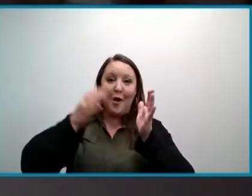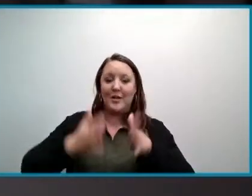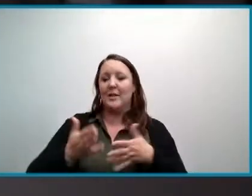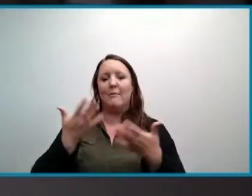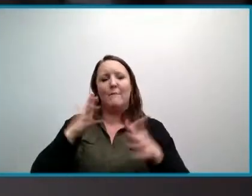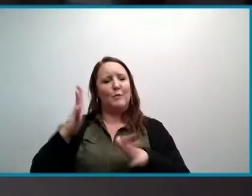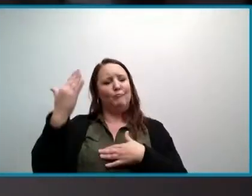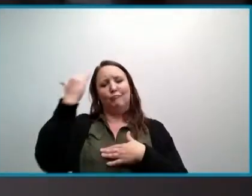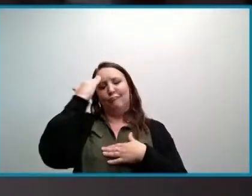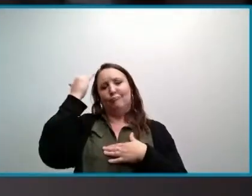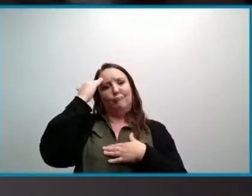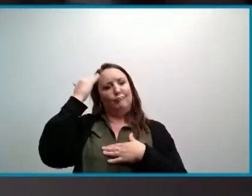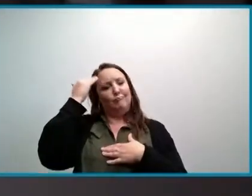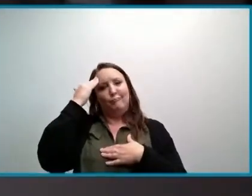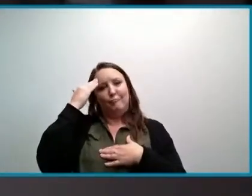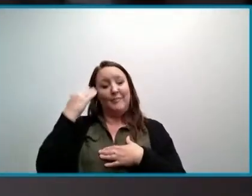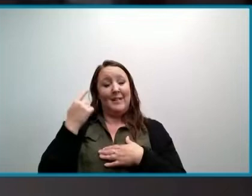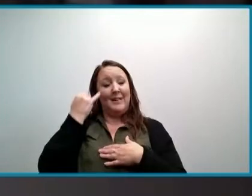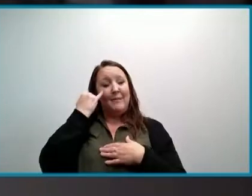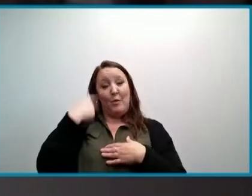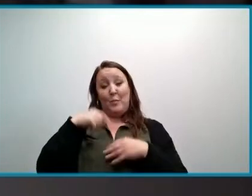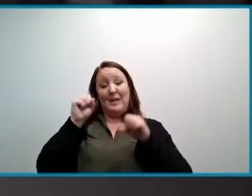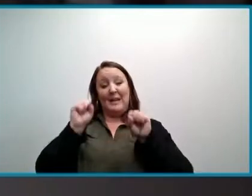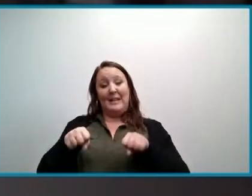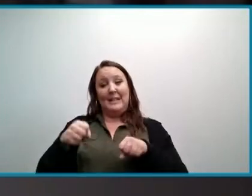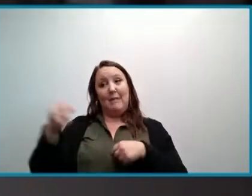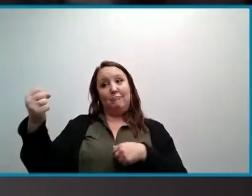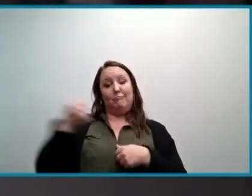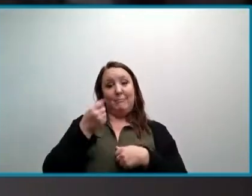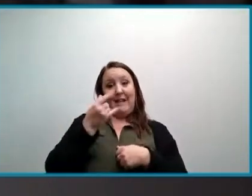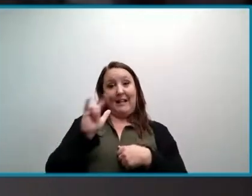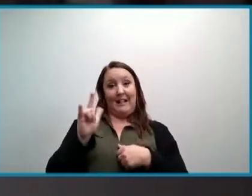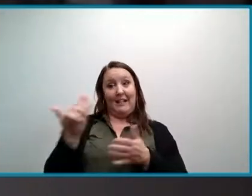if we were able to bring him on as, as a teaching artist with our institution,